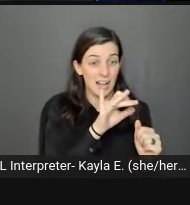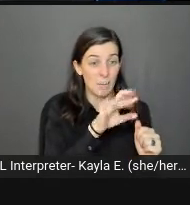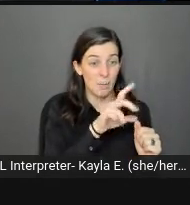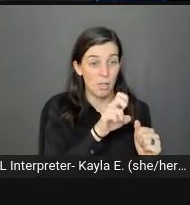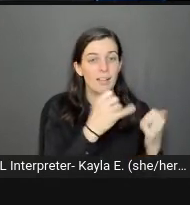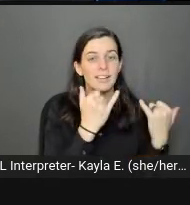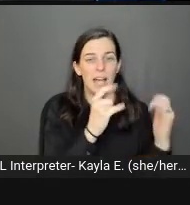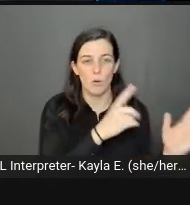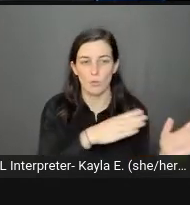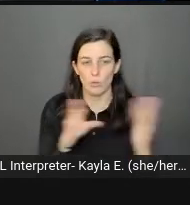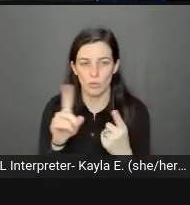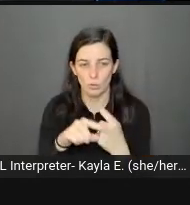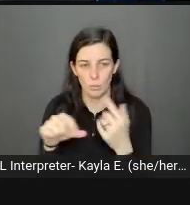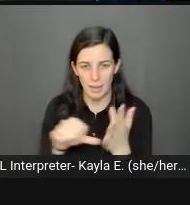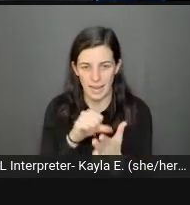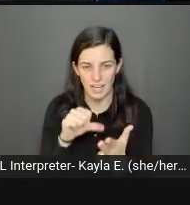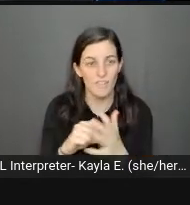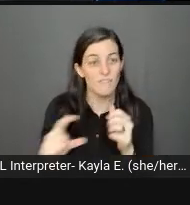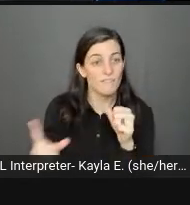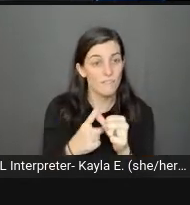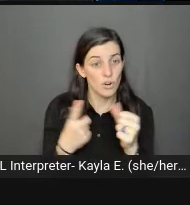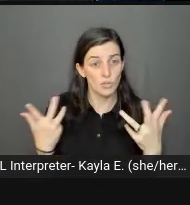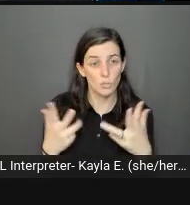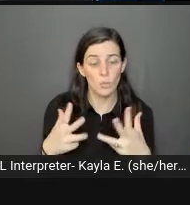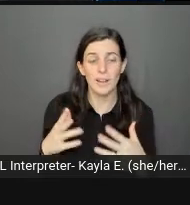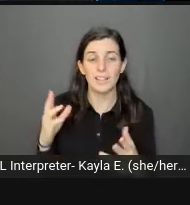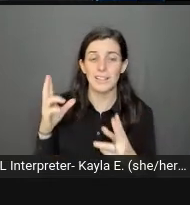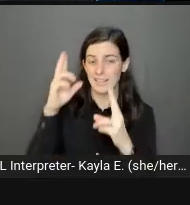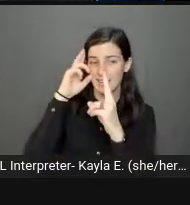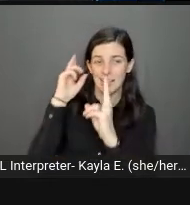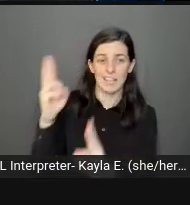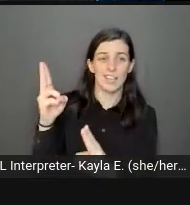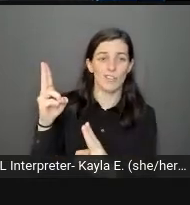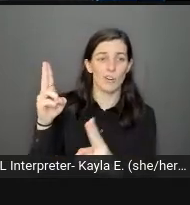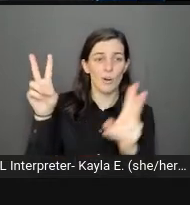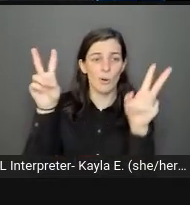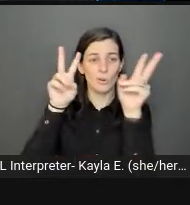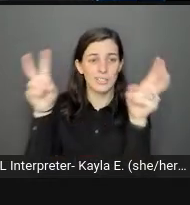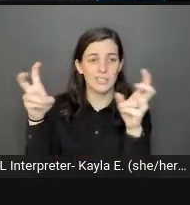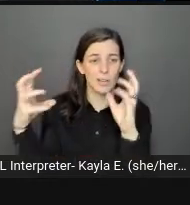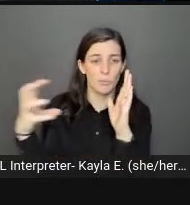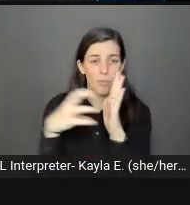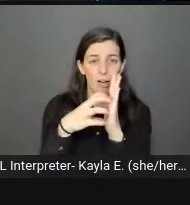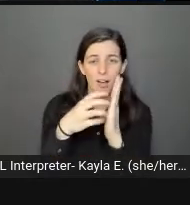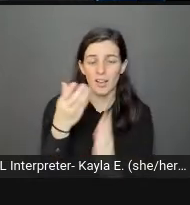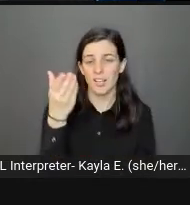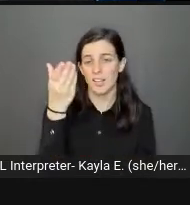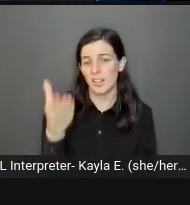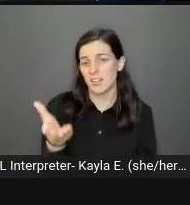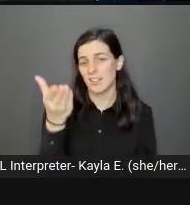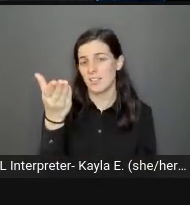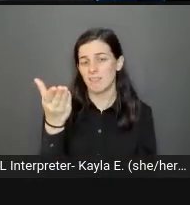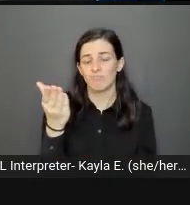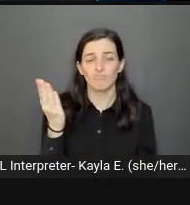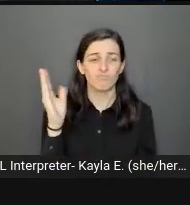First one I chose was the hero title block and a similar sort of thing. I've used an image as a background.